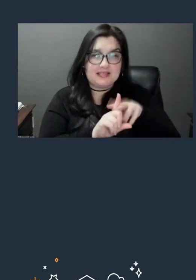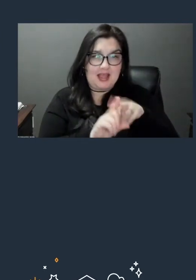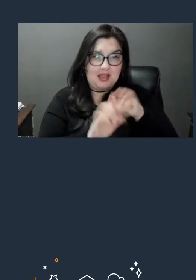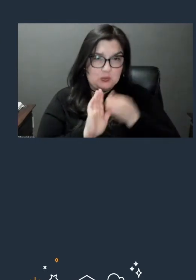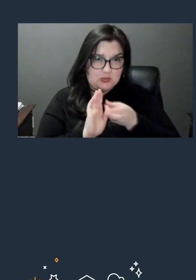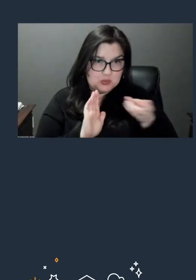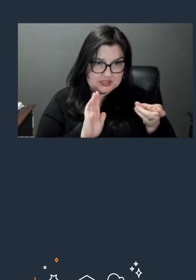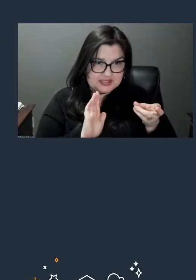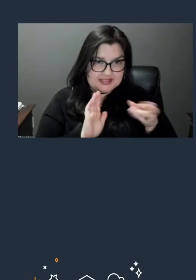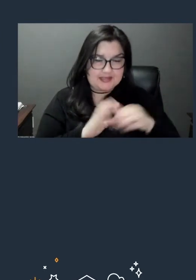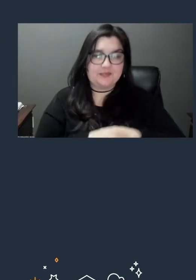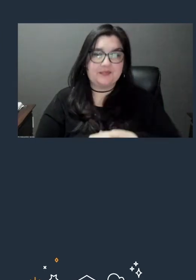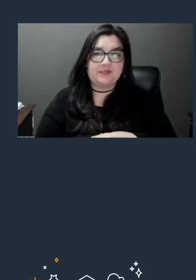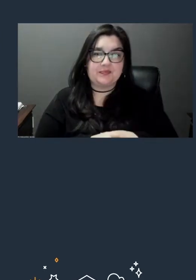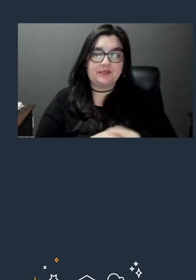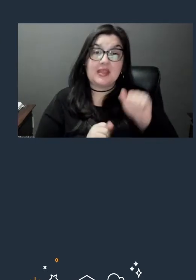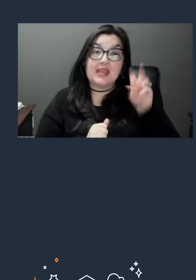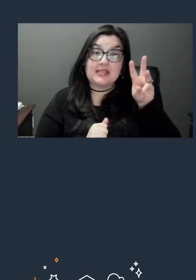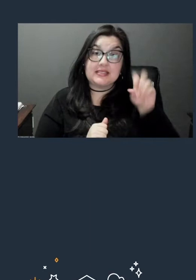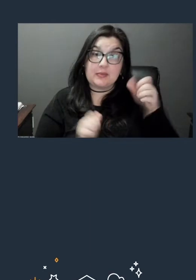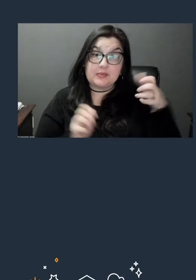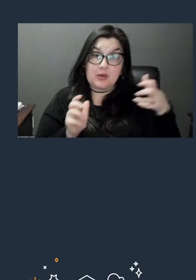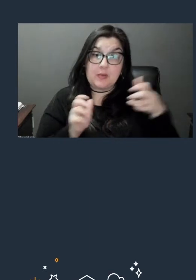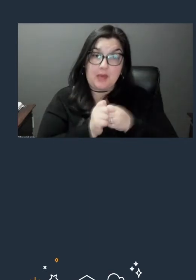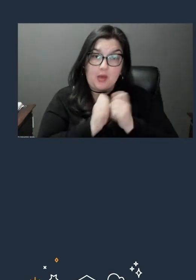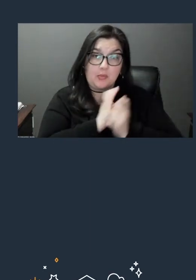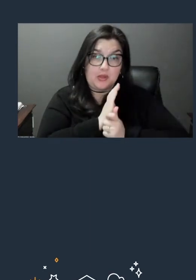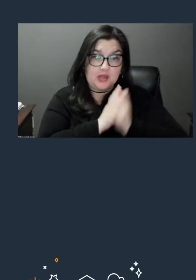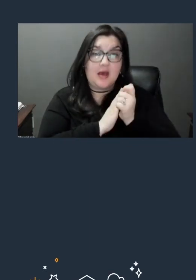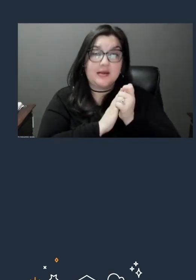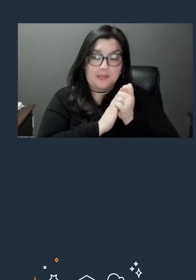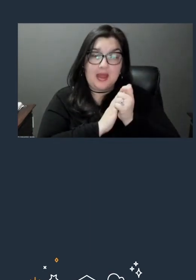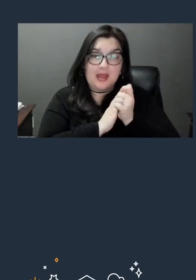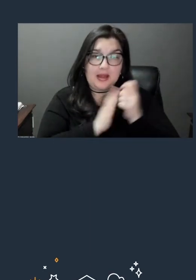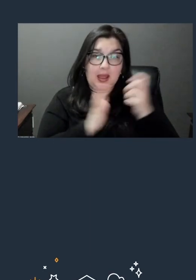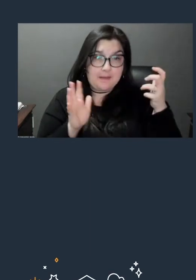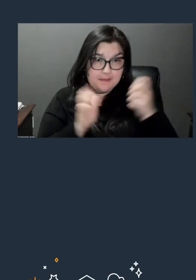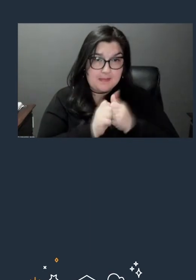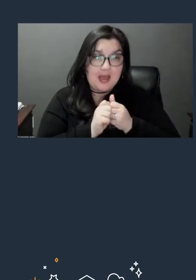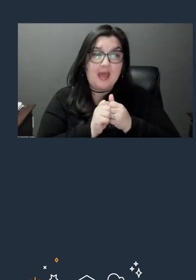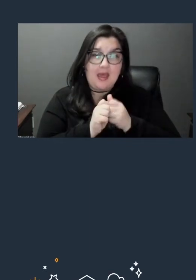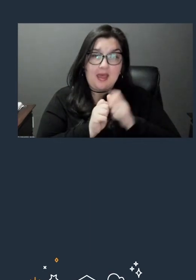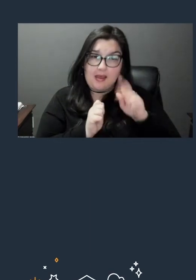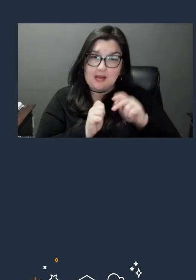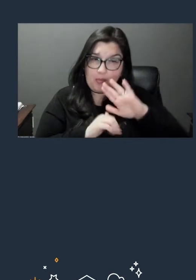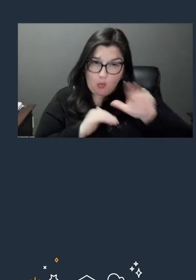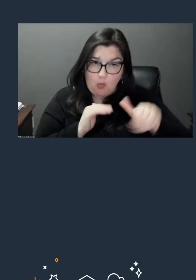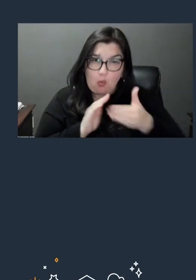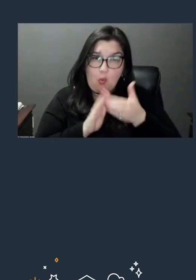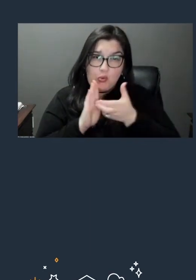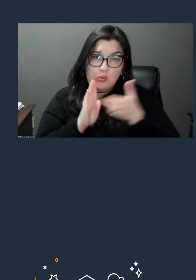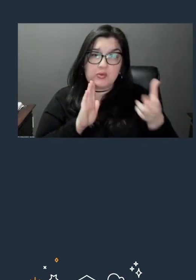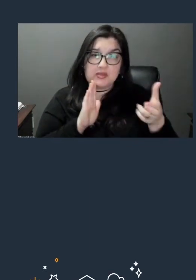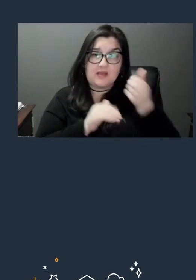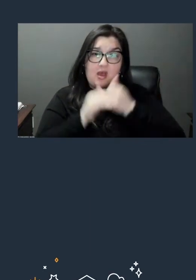Now, AWS Backup will automate the backup of all the resources that are covered under this resource assignment and would manage them